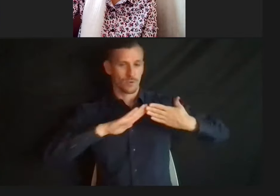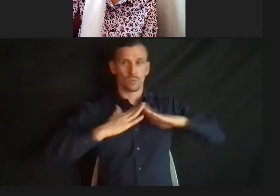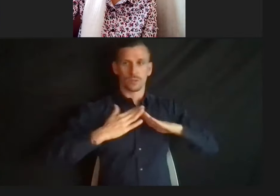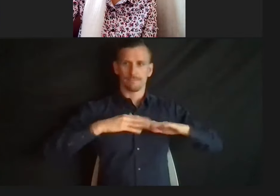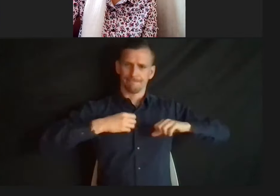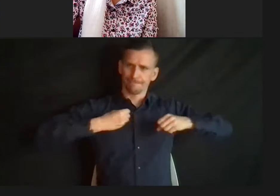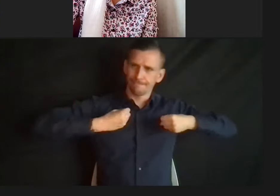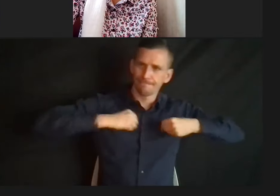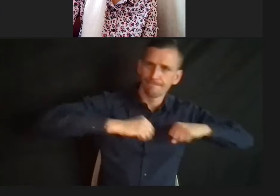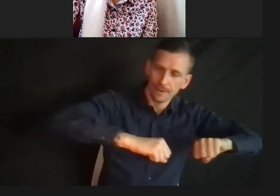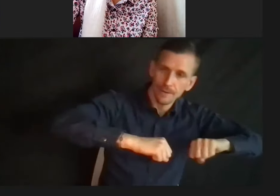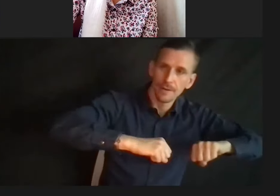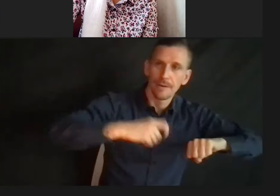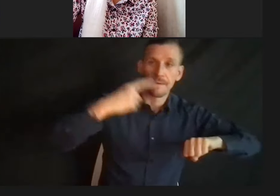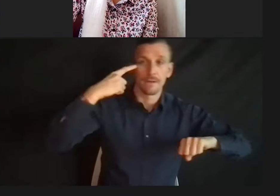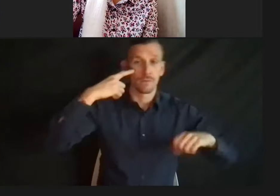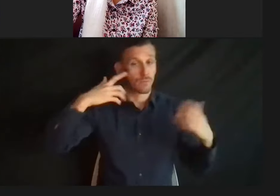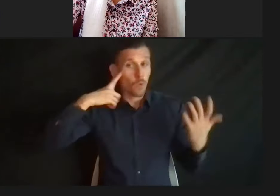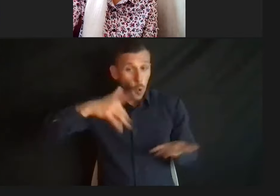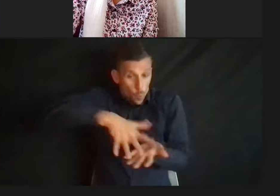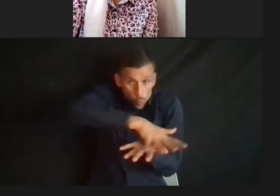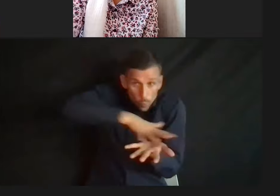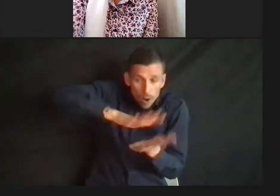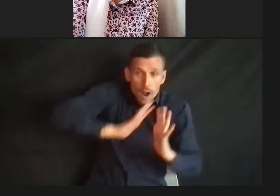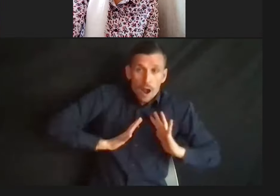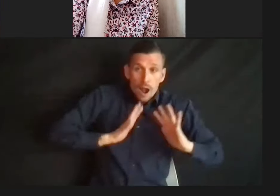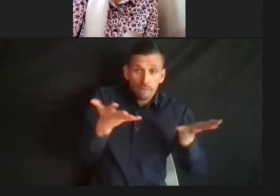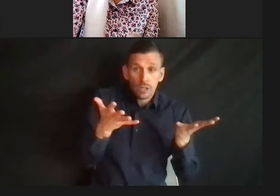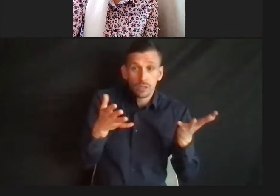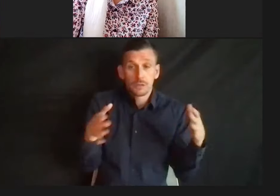so we do it at scale. At least that's what we try to do at the Bank. But it also really